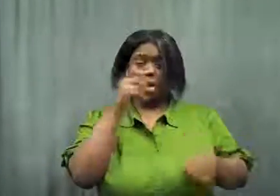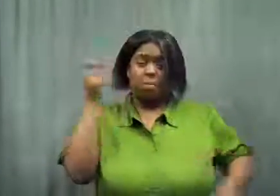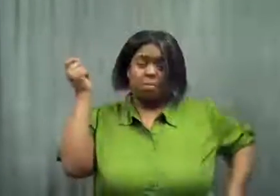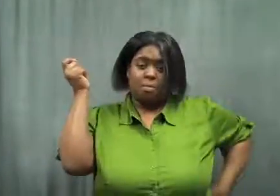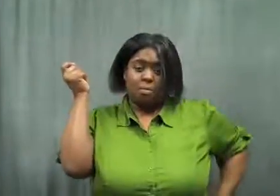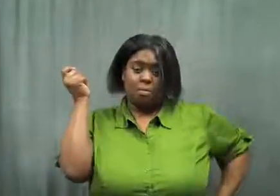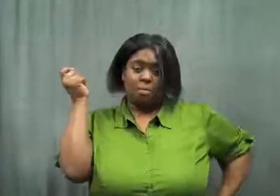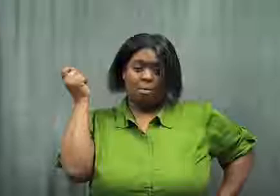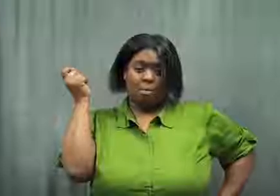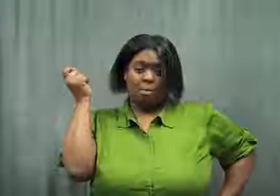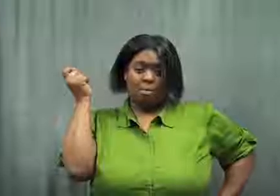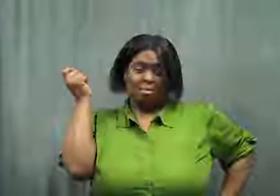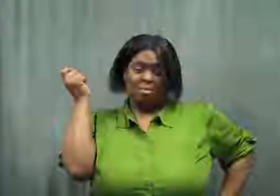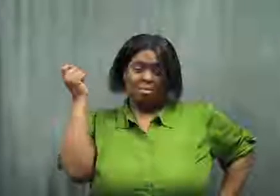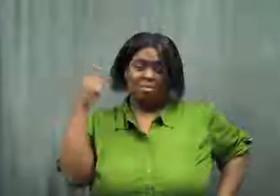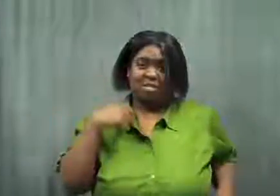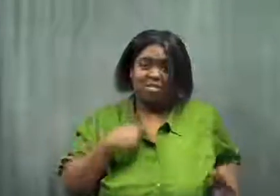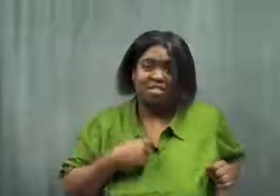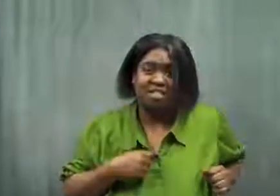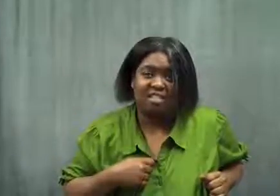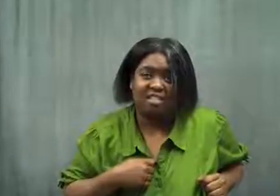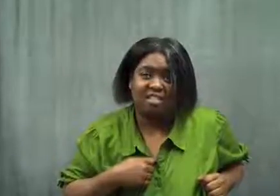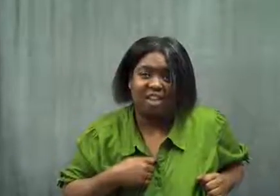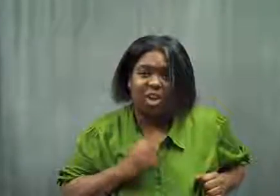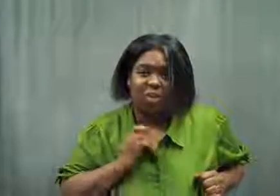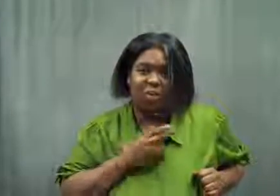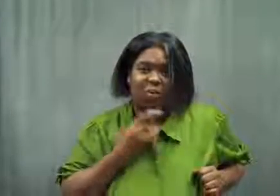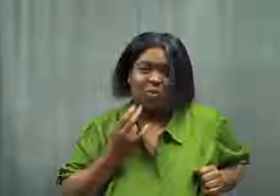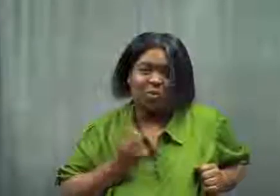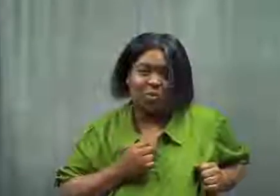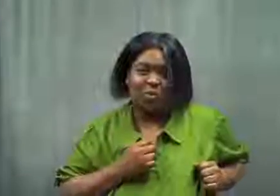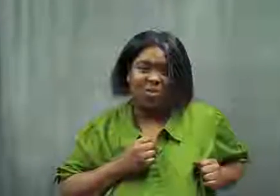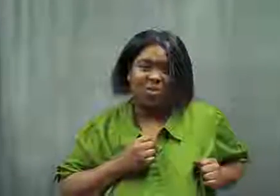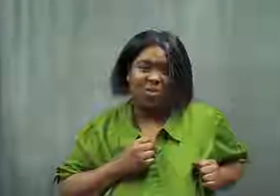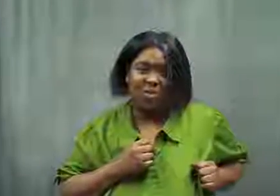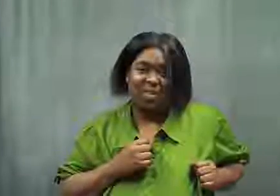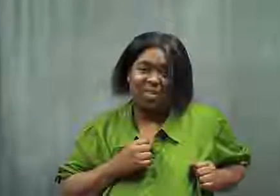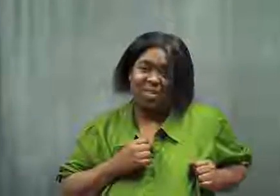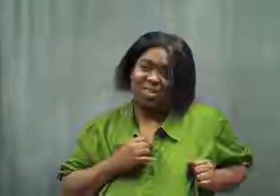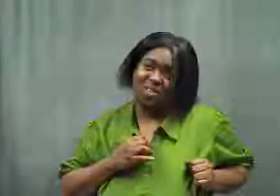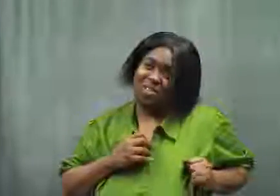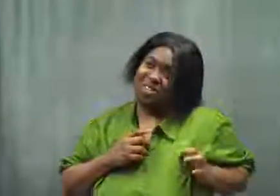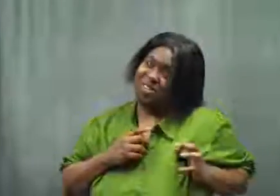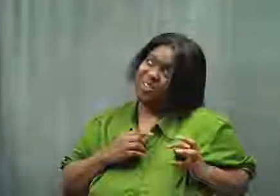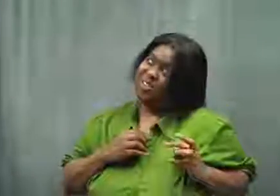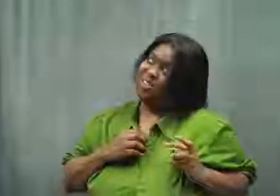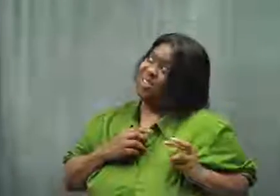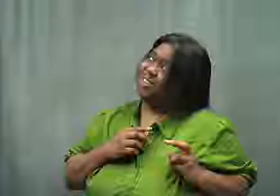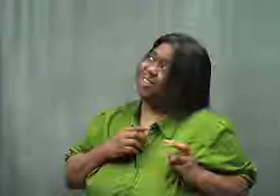My mother was hand on her hip, holding the comb up in her other hand. Ohhh.. I see. Heh.